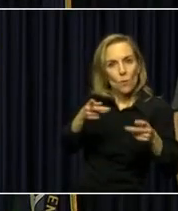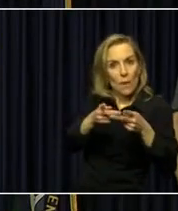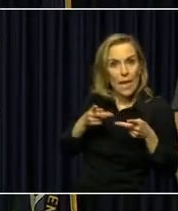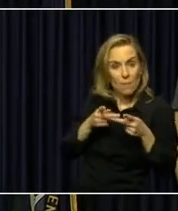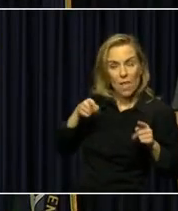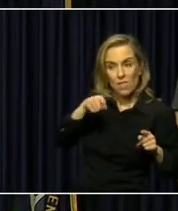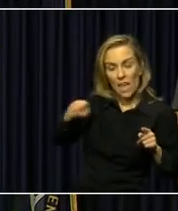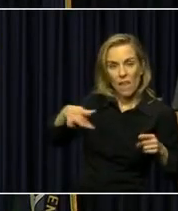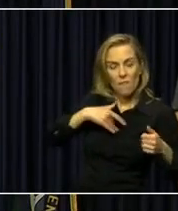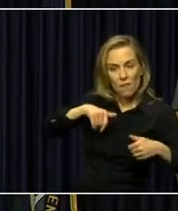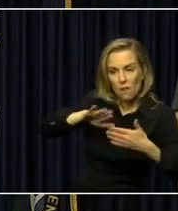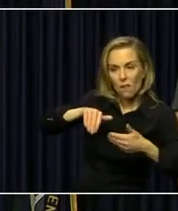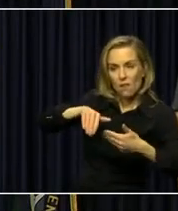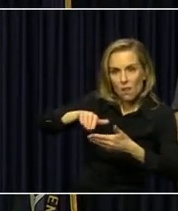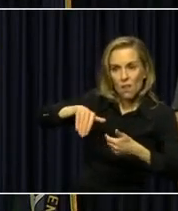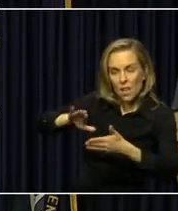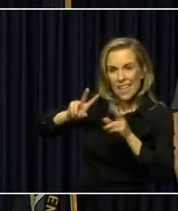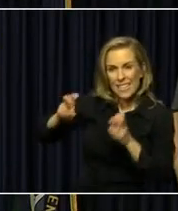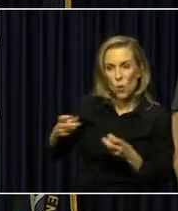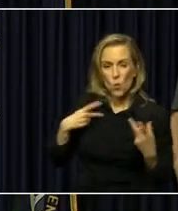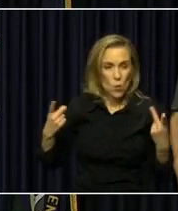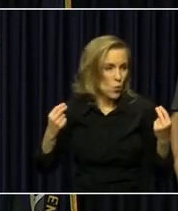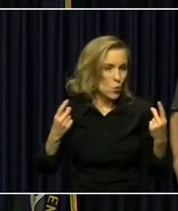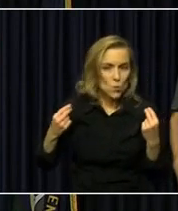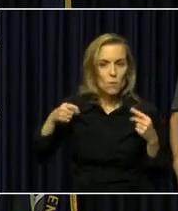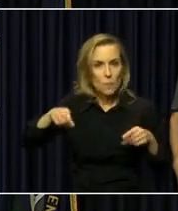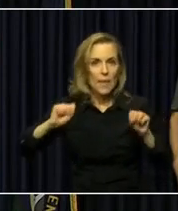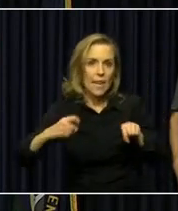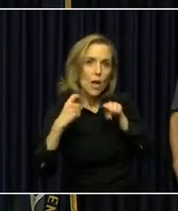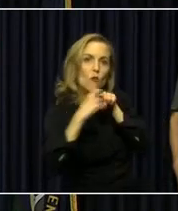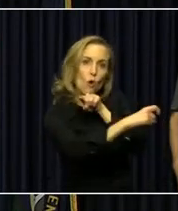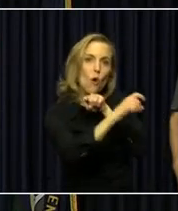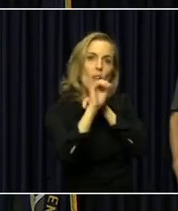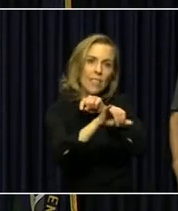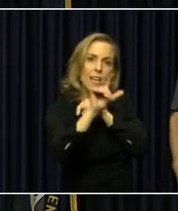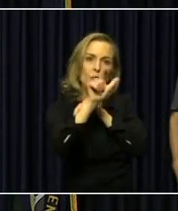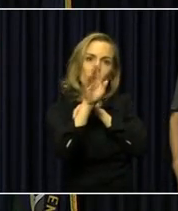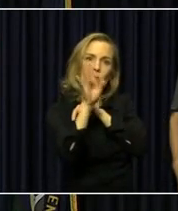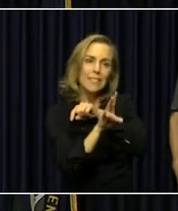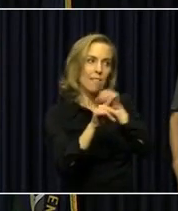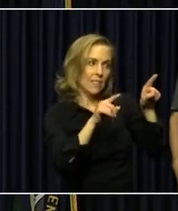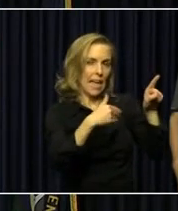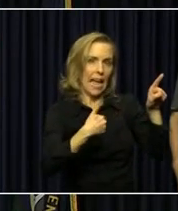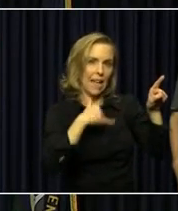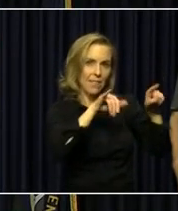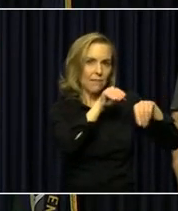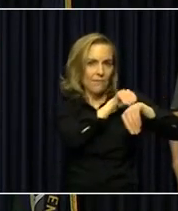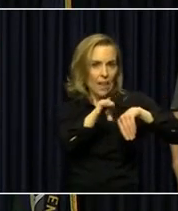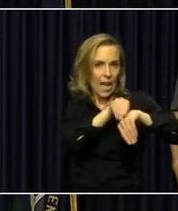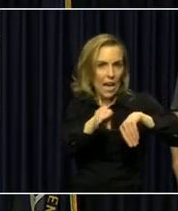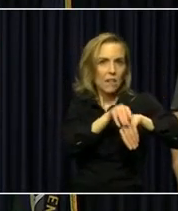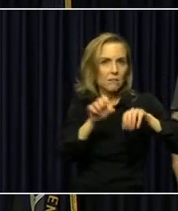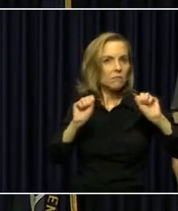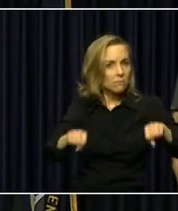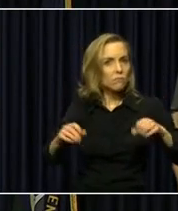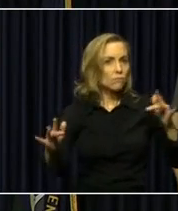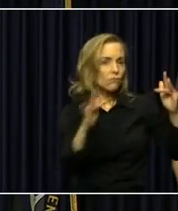ON-CALL BASIS. THIS IS A GROUP THAT'S BEEN VERY POWERFUL FOR US. AND SO I JUST WANT YOU ALL TO